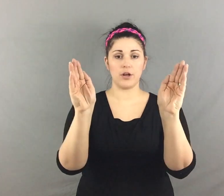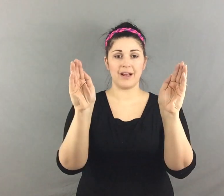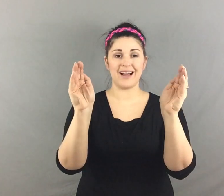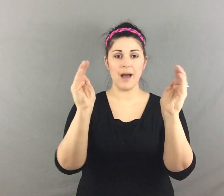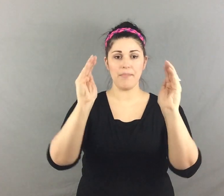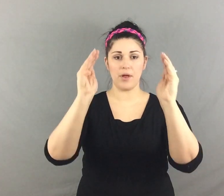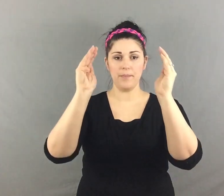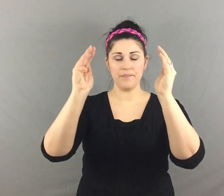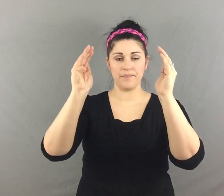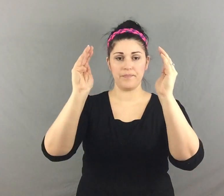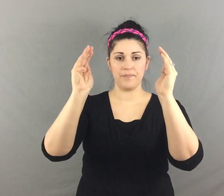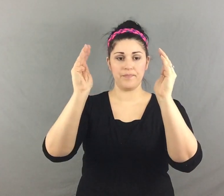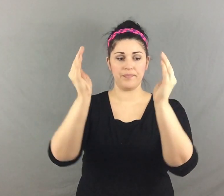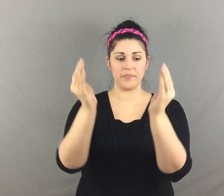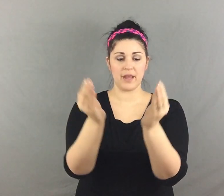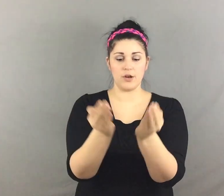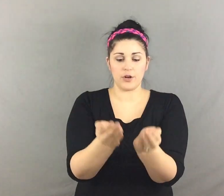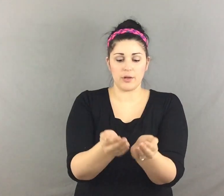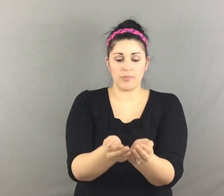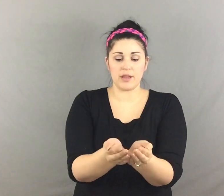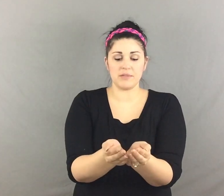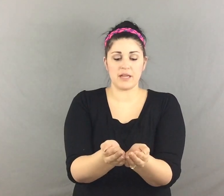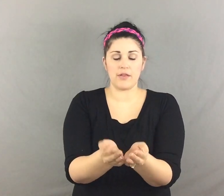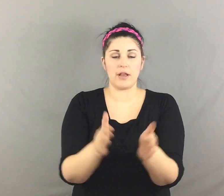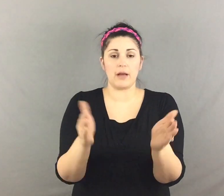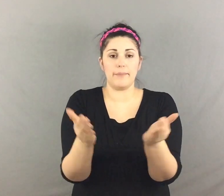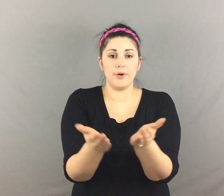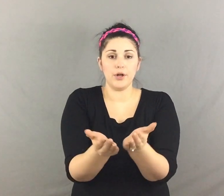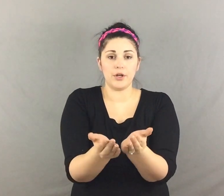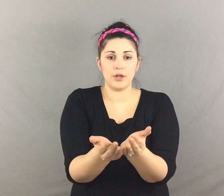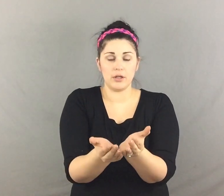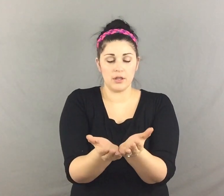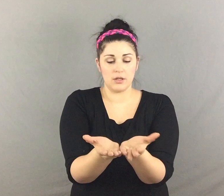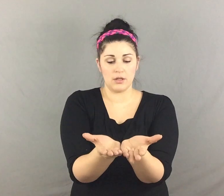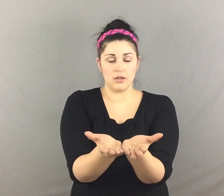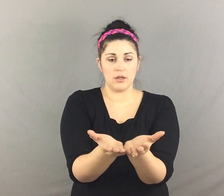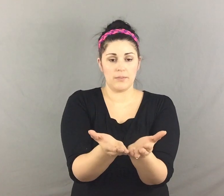you're gonna cut them and you're going to bring them together like a book that